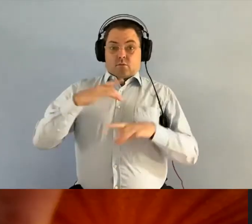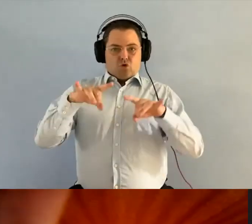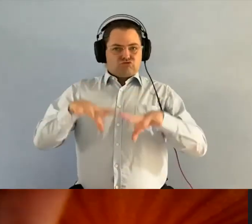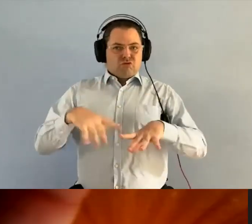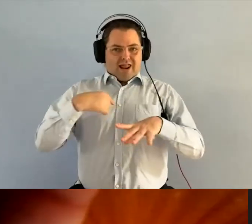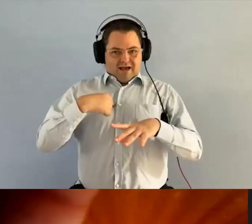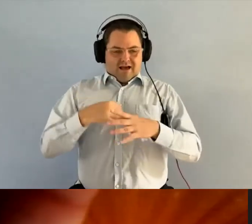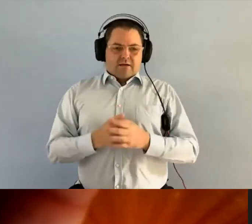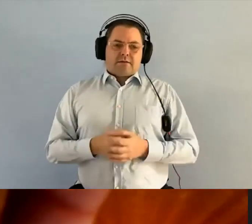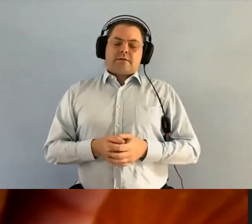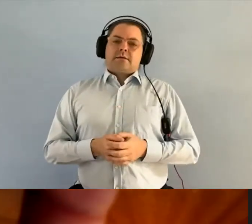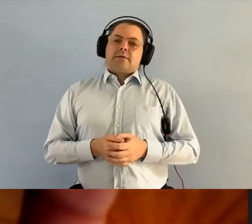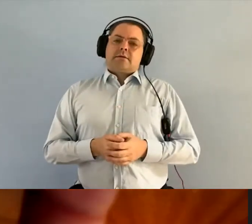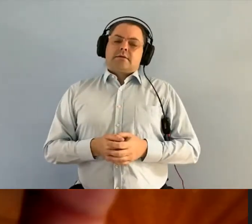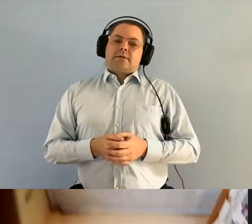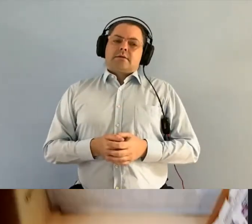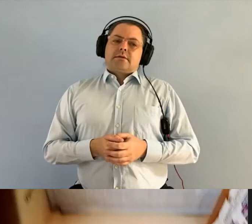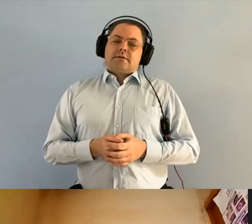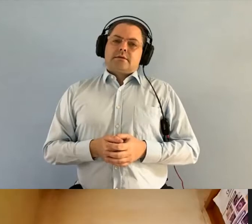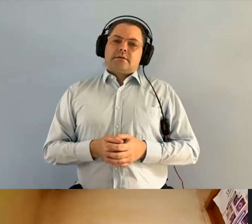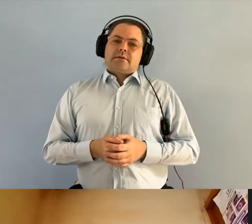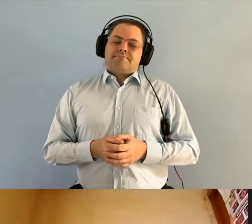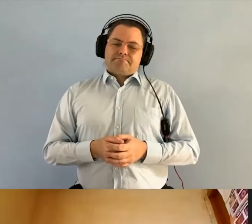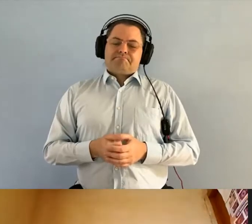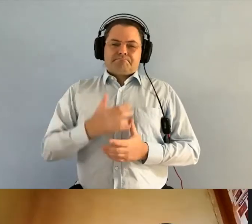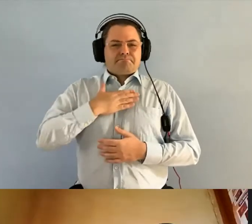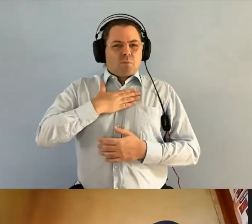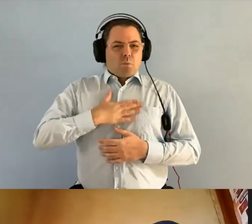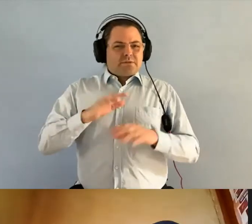work. Again, for my own